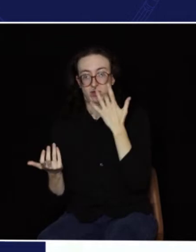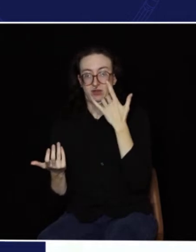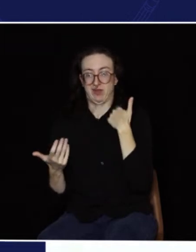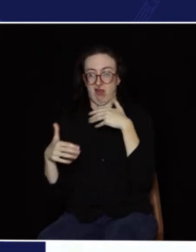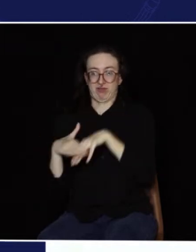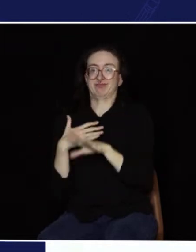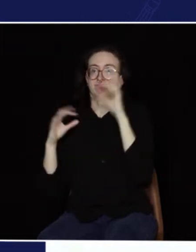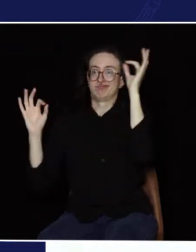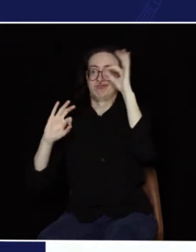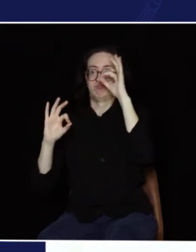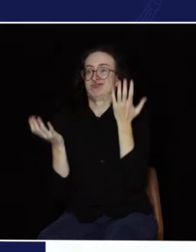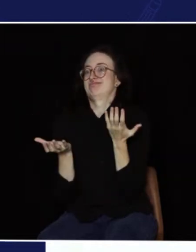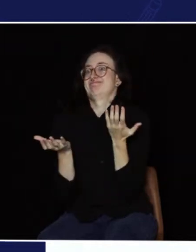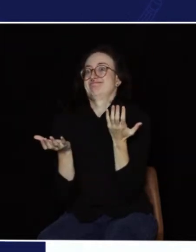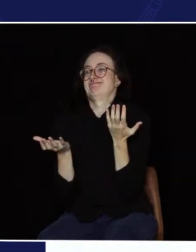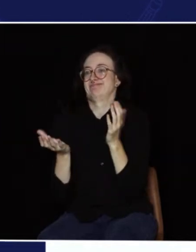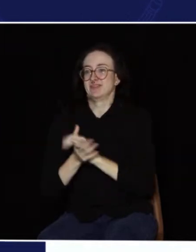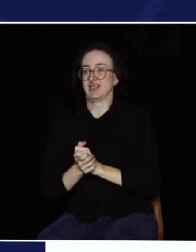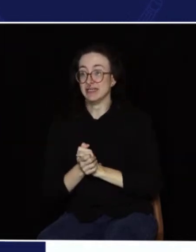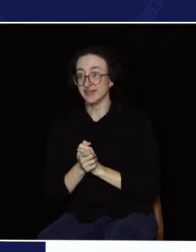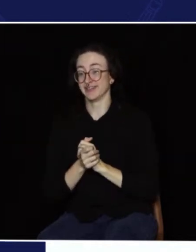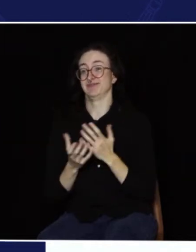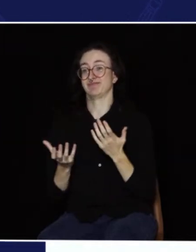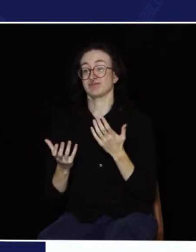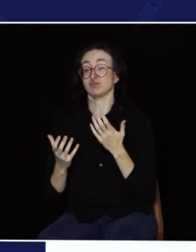with, being clueless of what's going to be happening there.